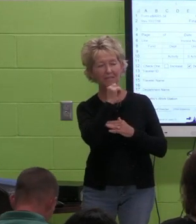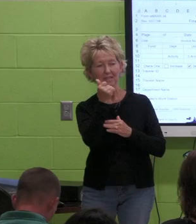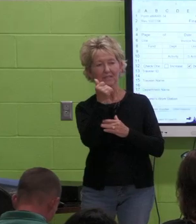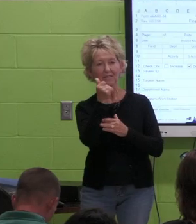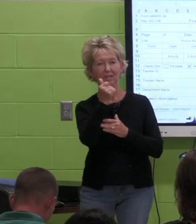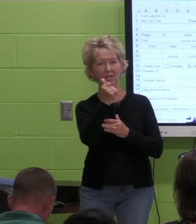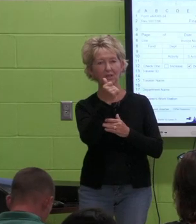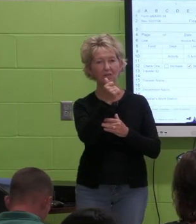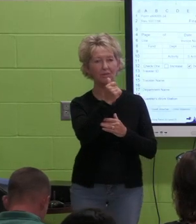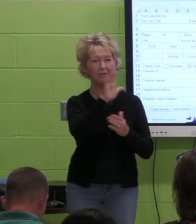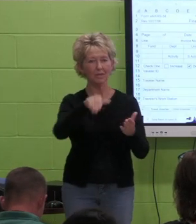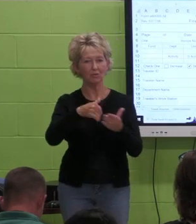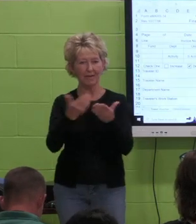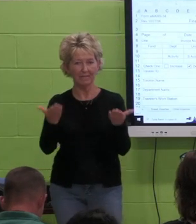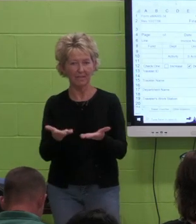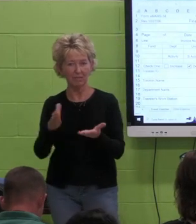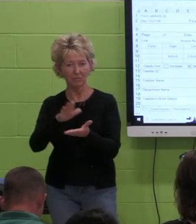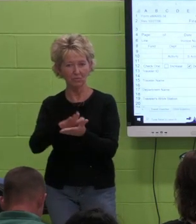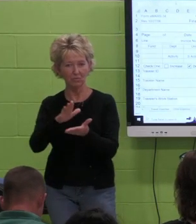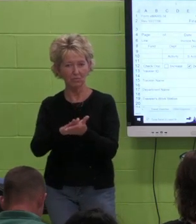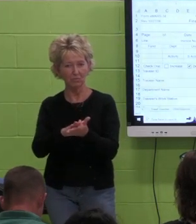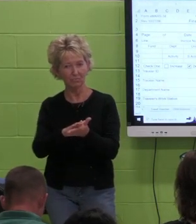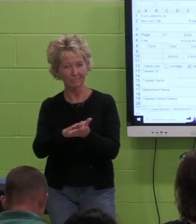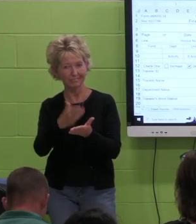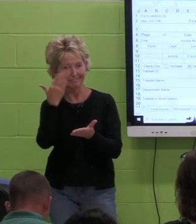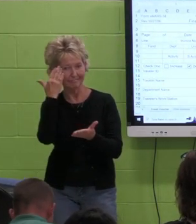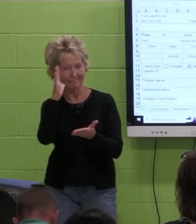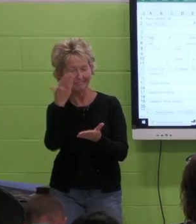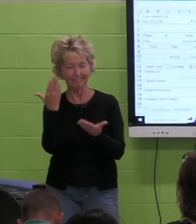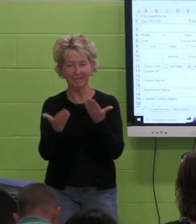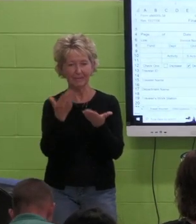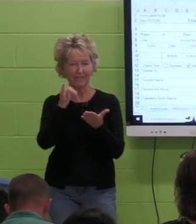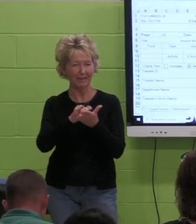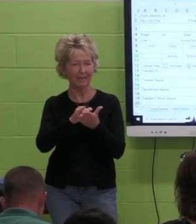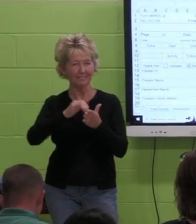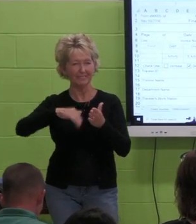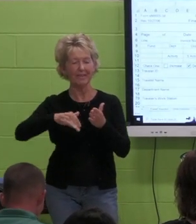down to you all in the schools um as you all or many of you all are aware there has been